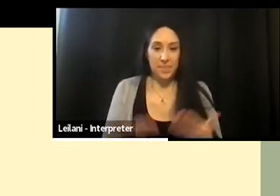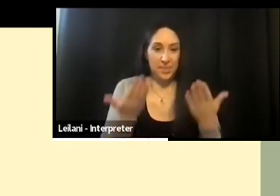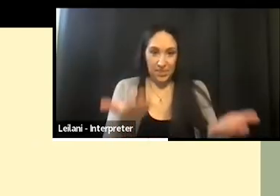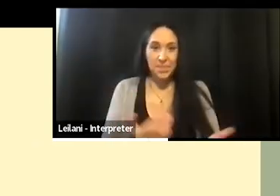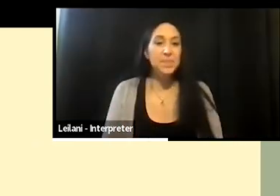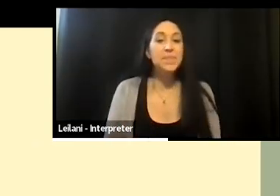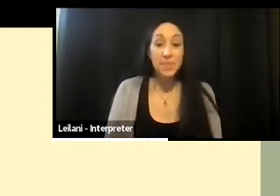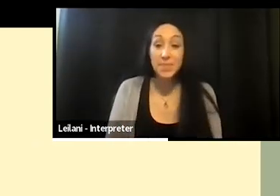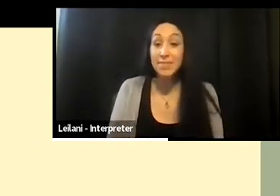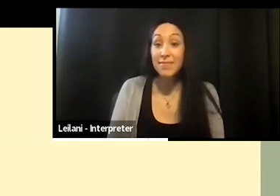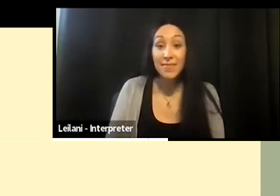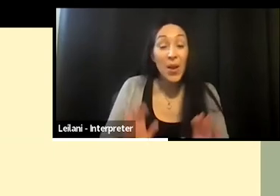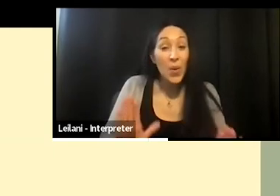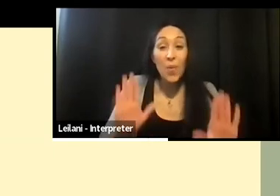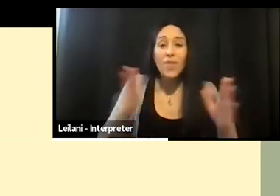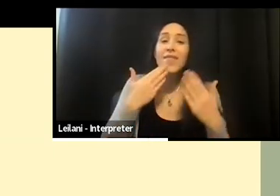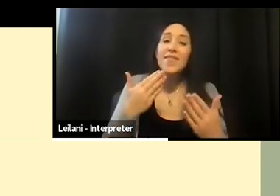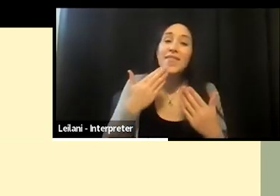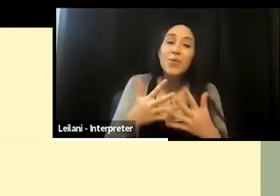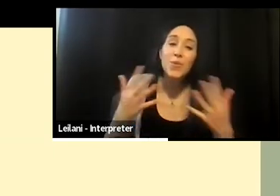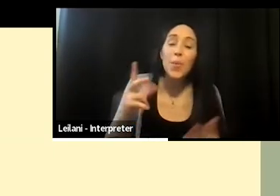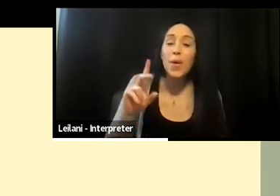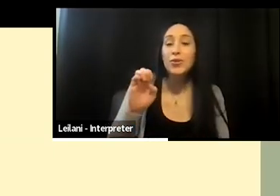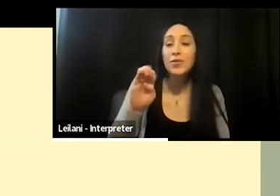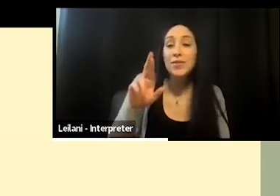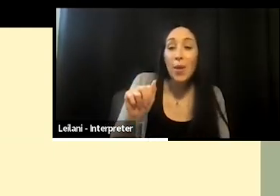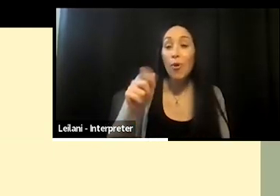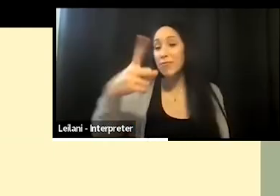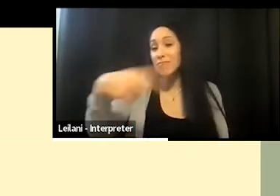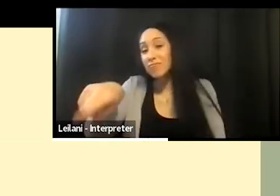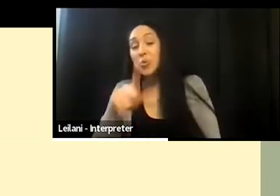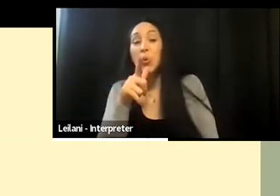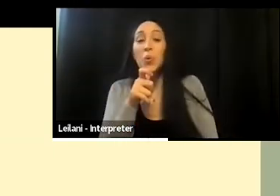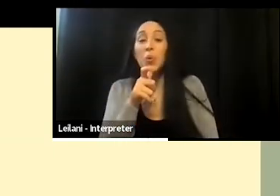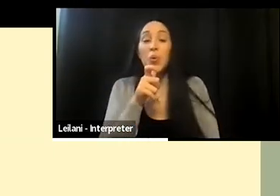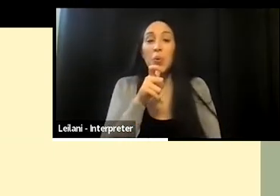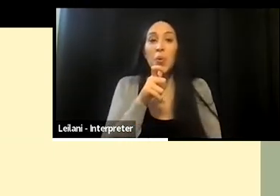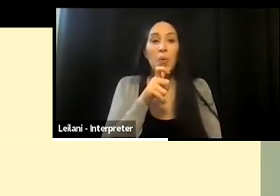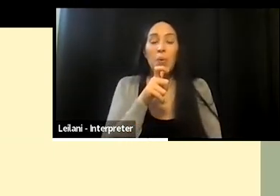[Beyssa] Wonderful, thank you so much, Deborah. And thank you to everyone that's made this possible.